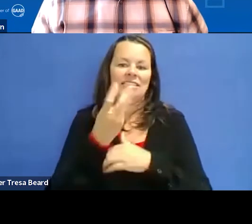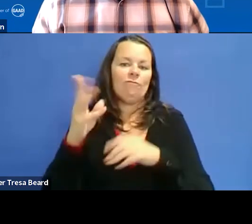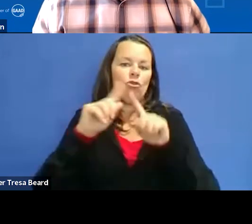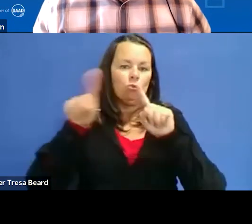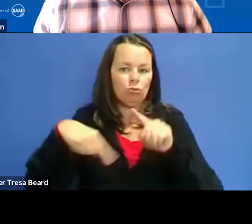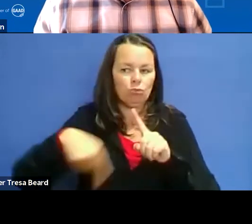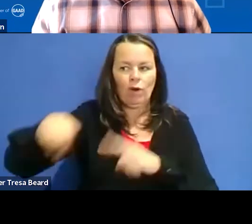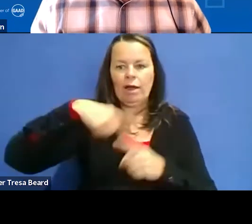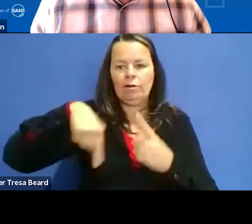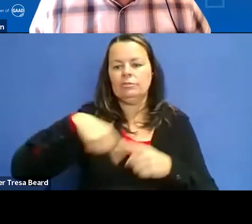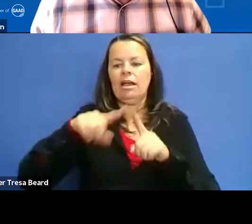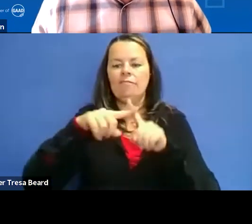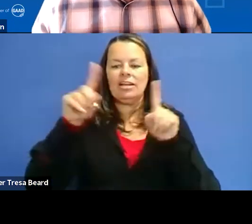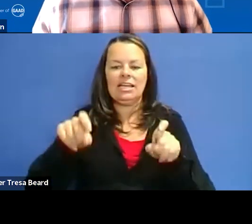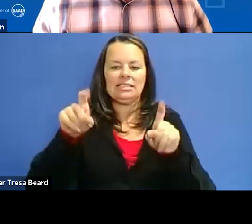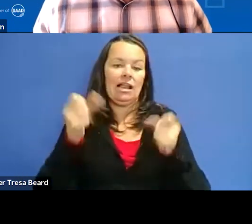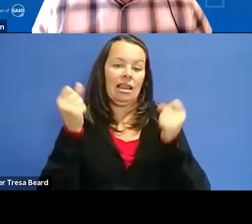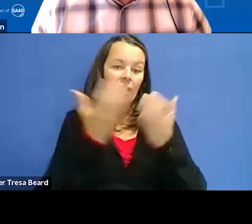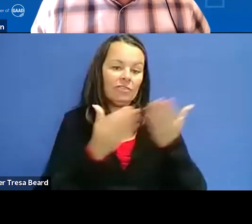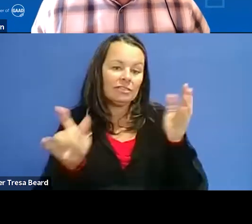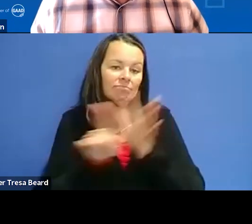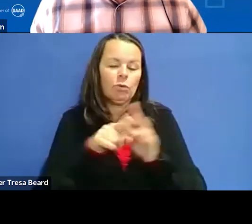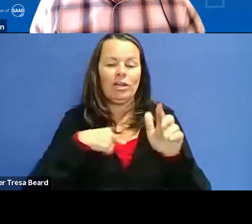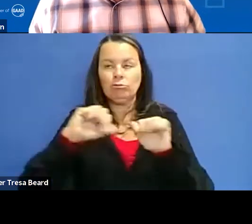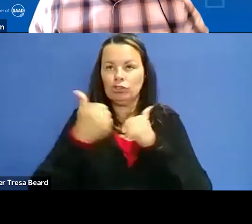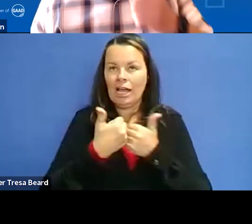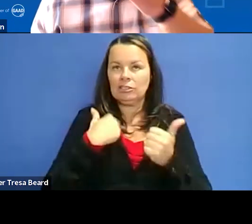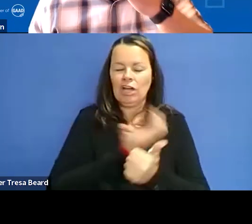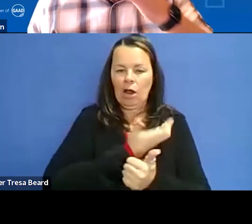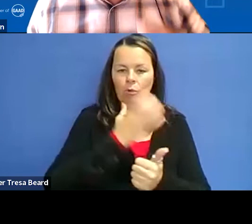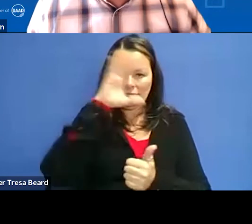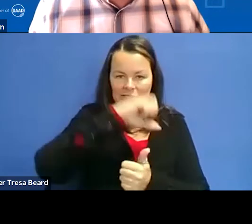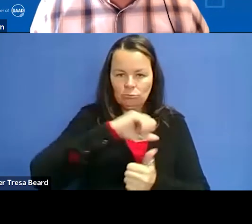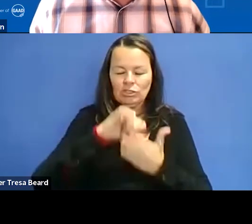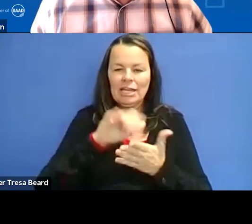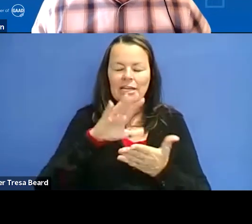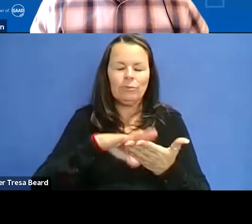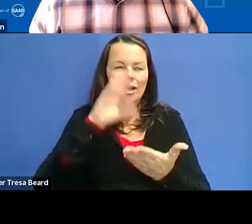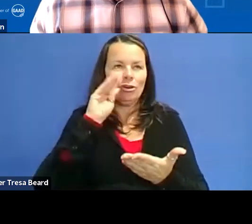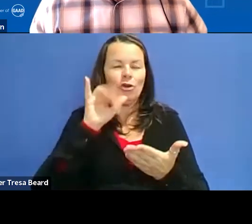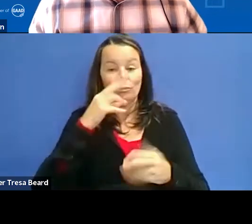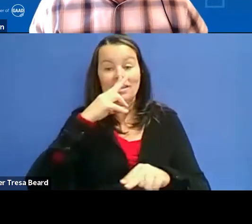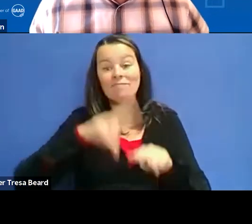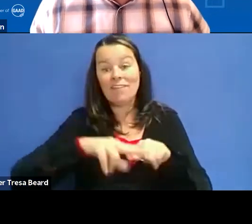We had to challenge our assumptions and learn so it was quite a fun challenge. Yeah.